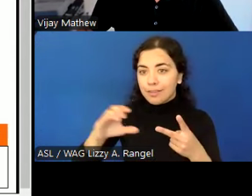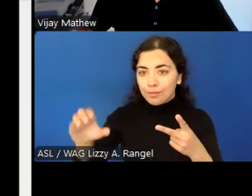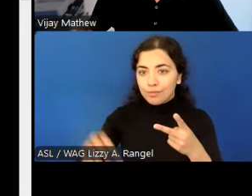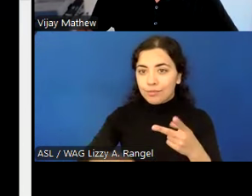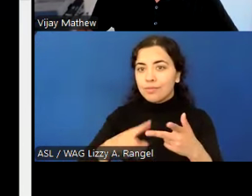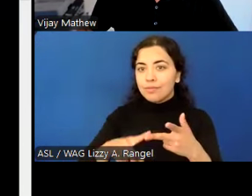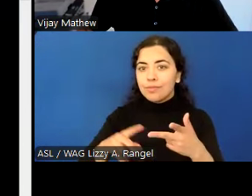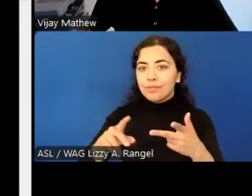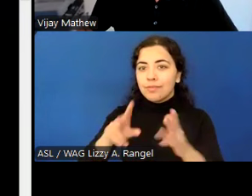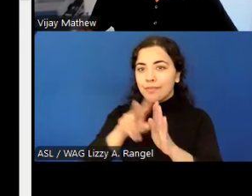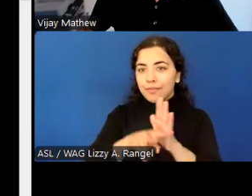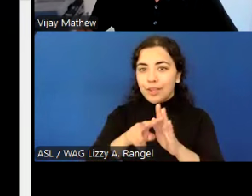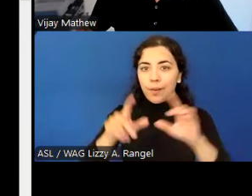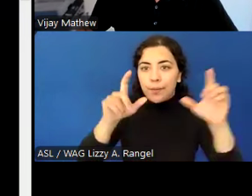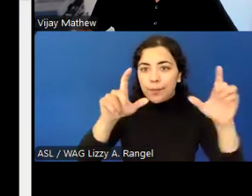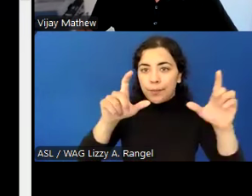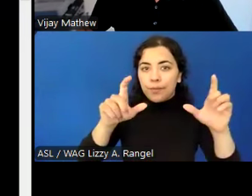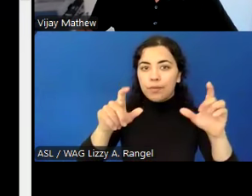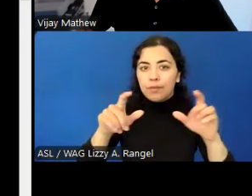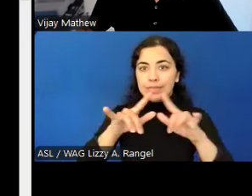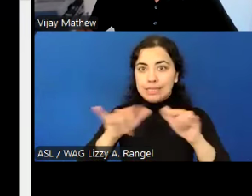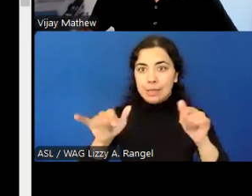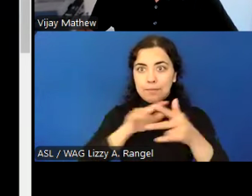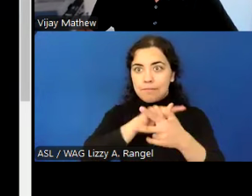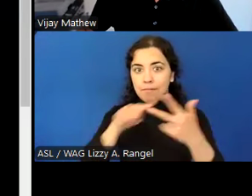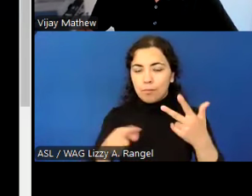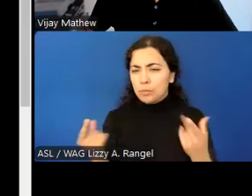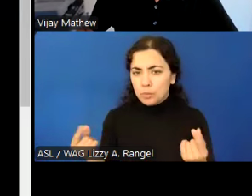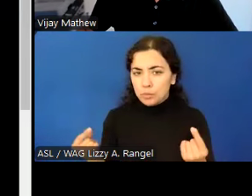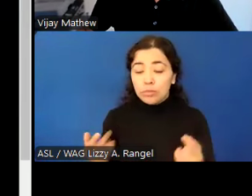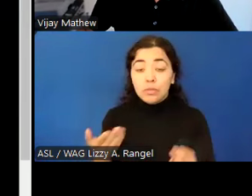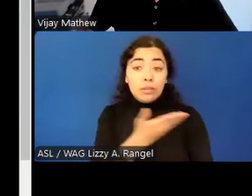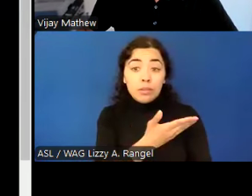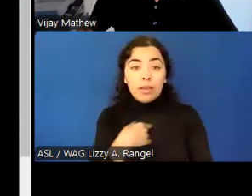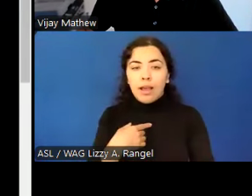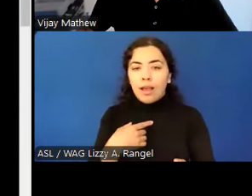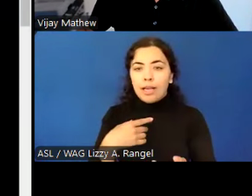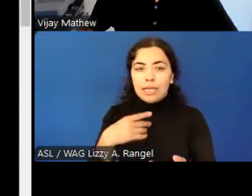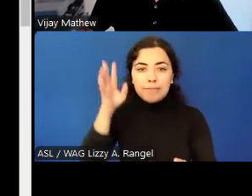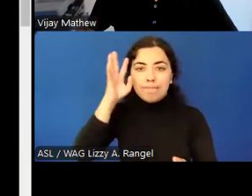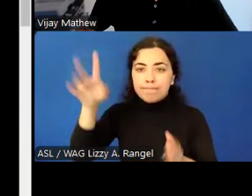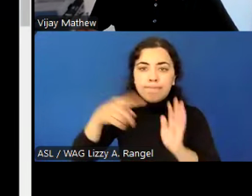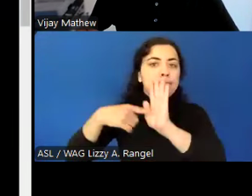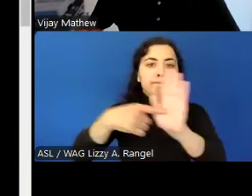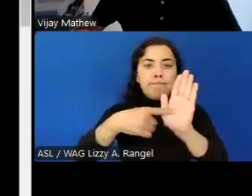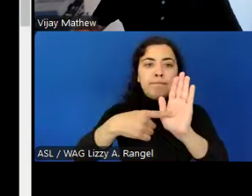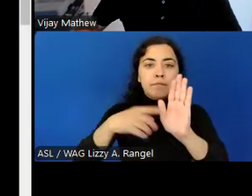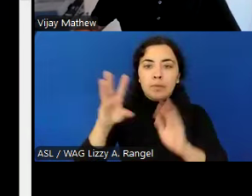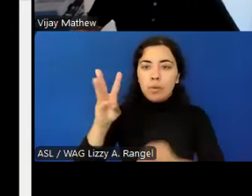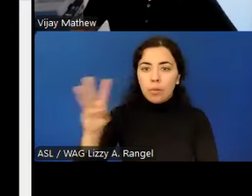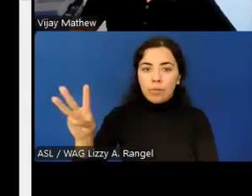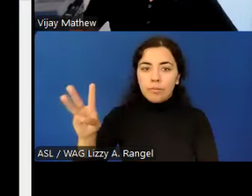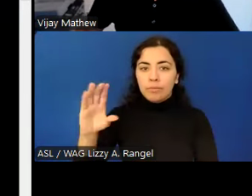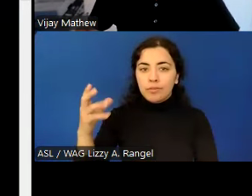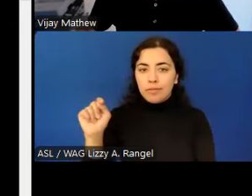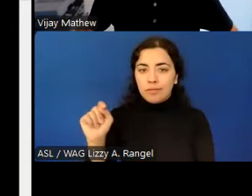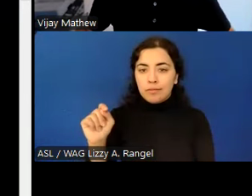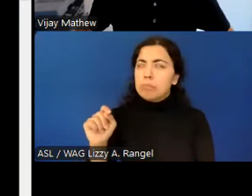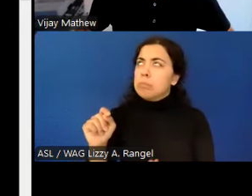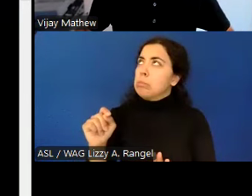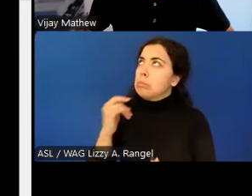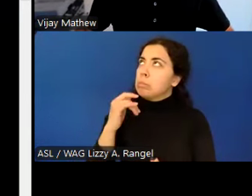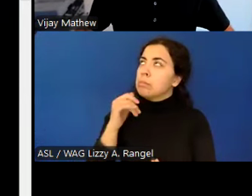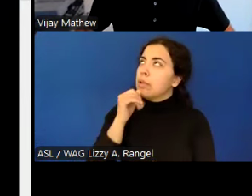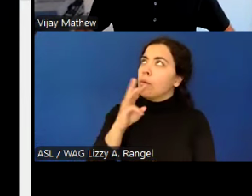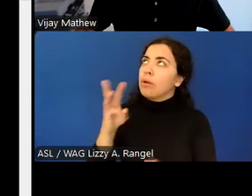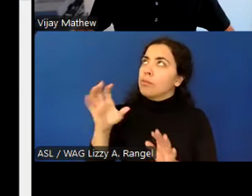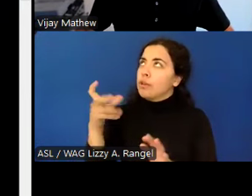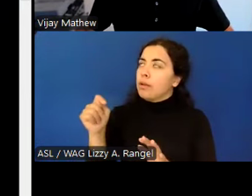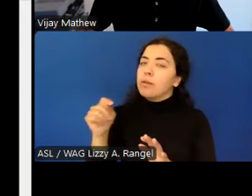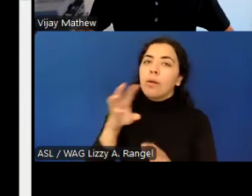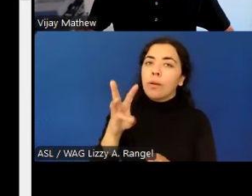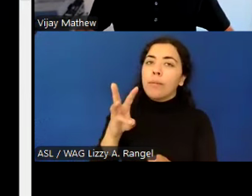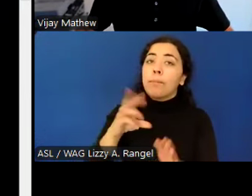on a web page. So here I mocked up a web chat and -- sorry, a web page. And what I'll do is